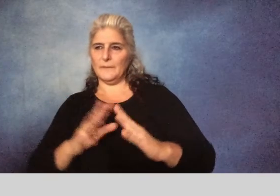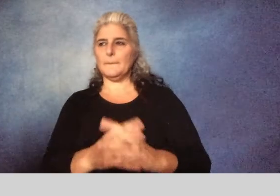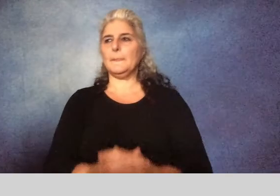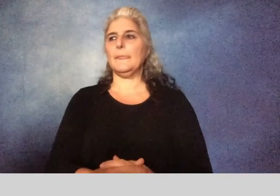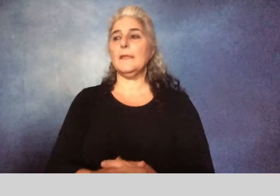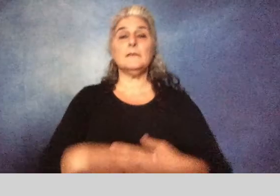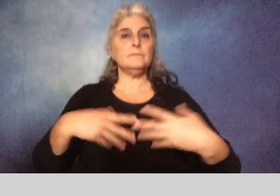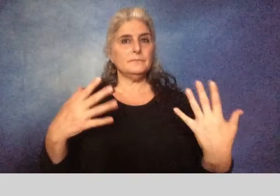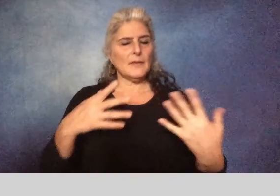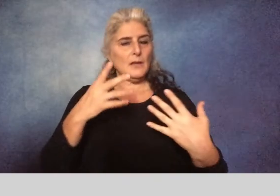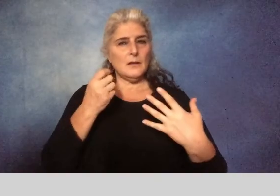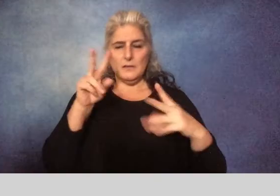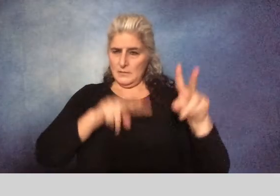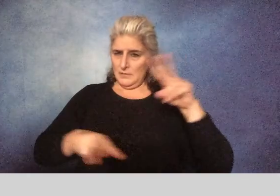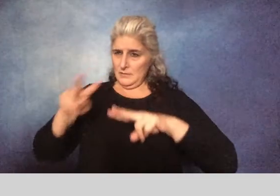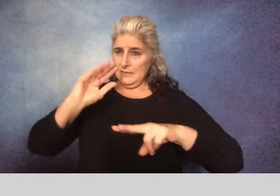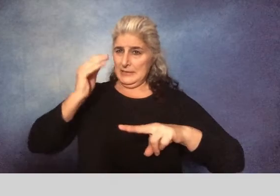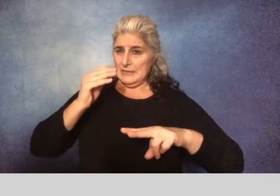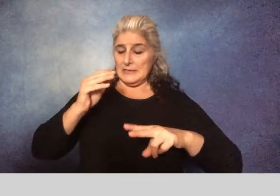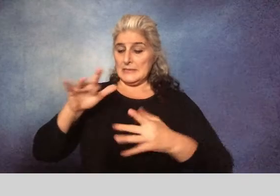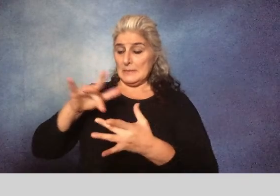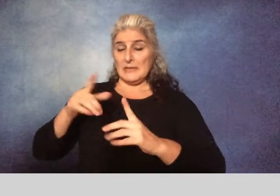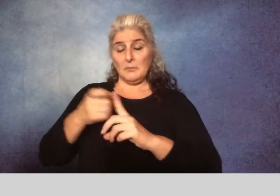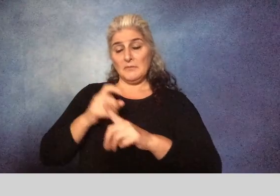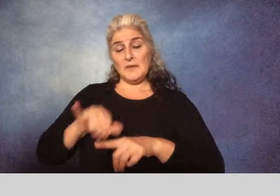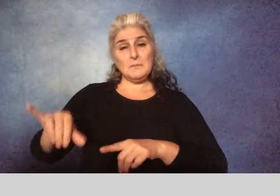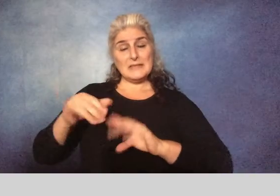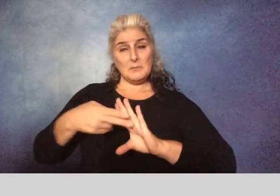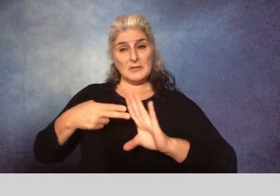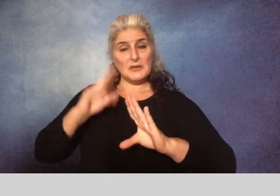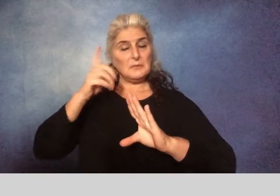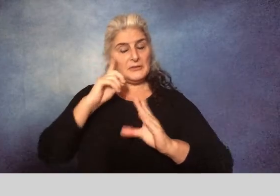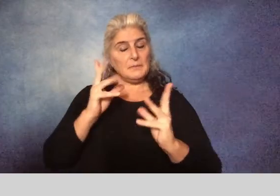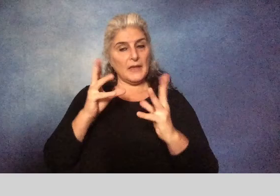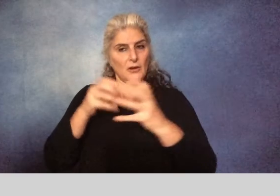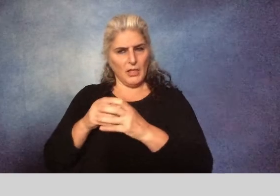Given the plots, it looks like albums from similar genres are clustering together. This is great.